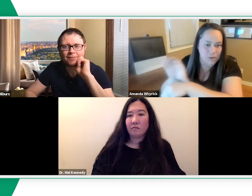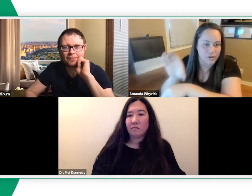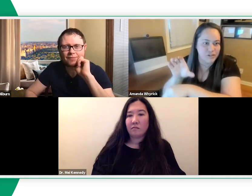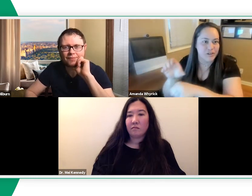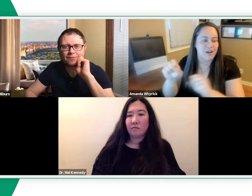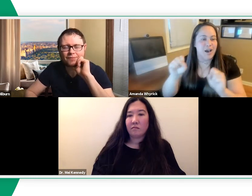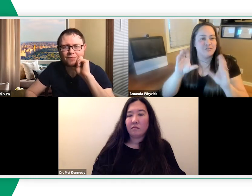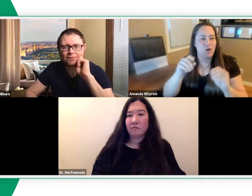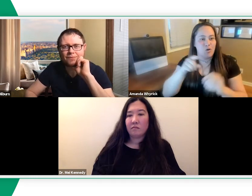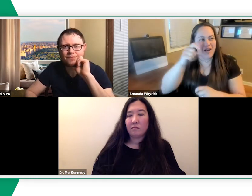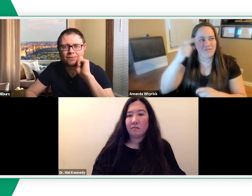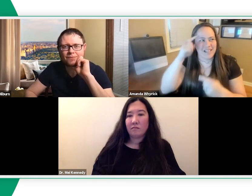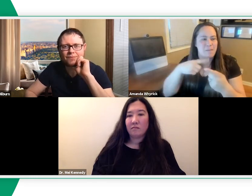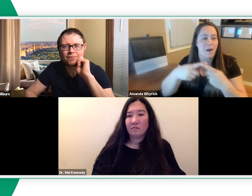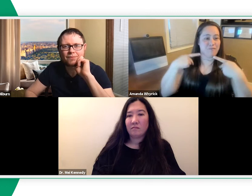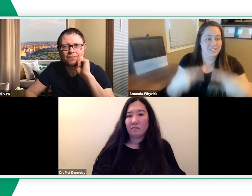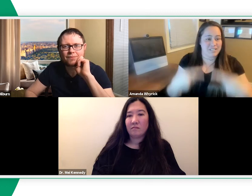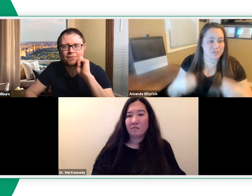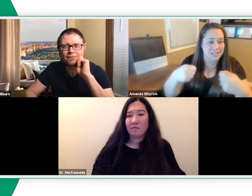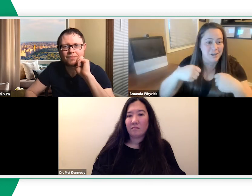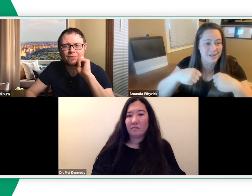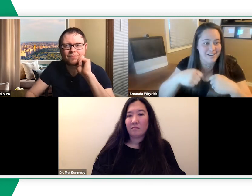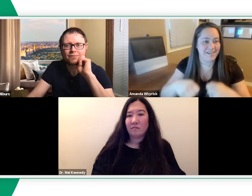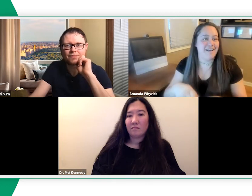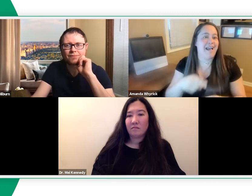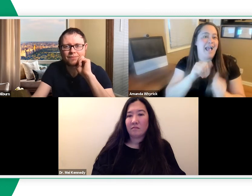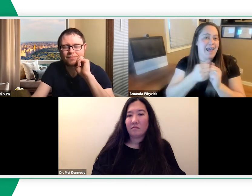computers. So, you have to think about physical security